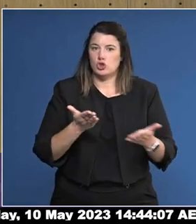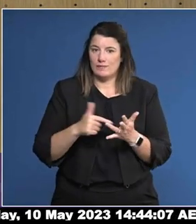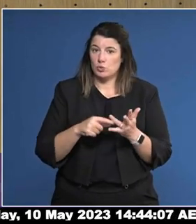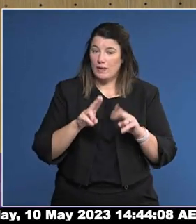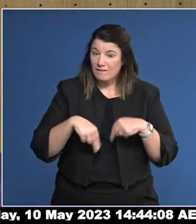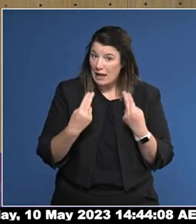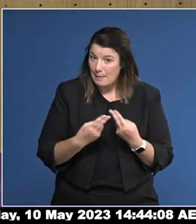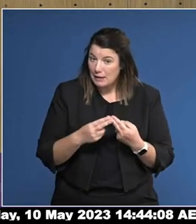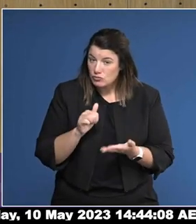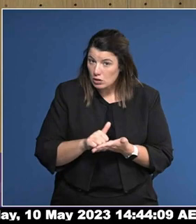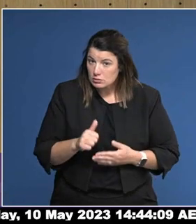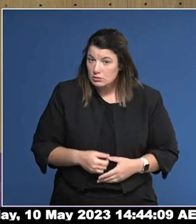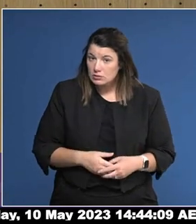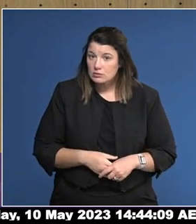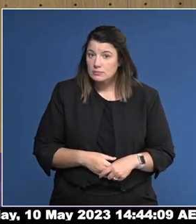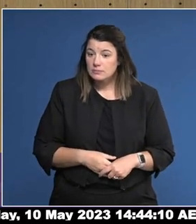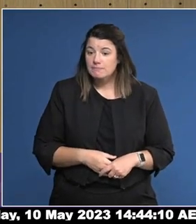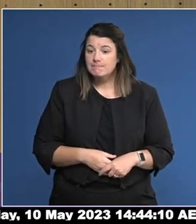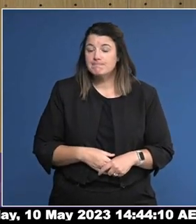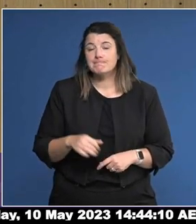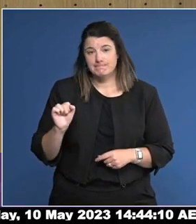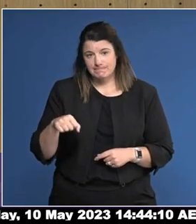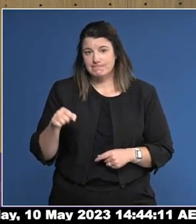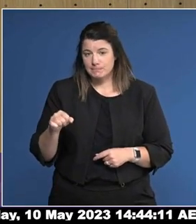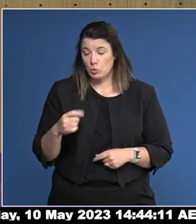right? MS BULLEN: That certainly would have been one of the reasons at the time.